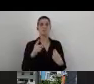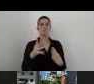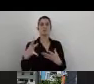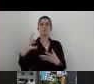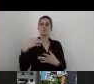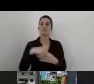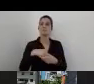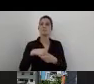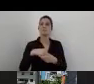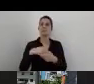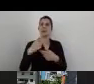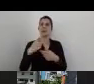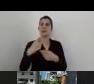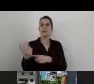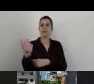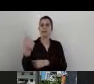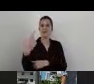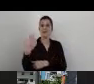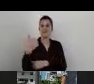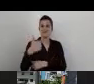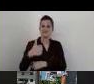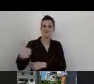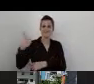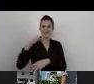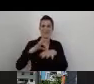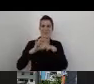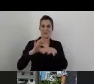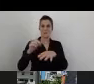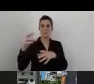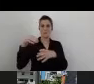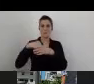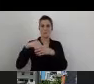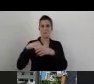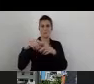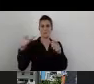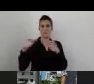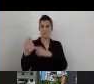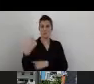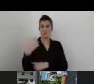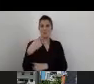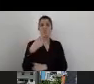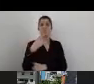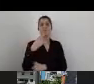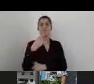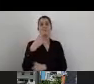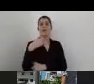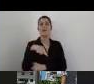So we were working with the C-level when they really wanted to change the situation.